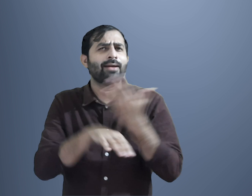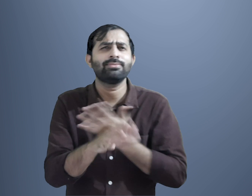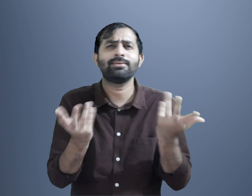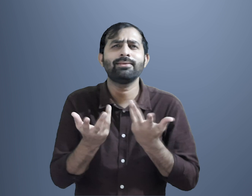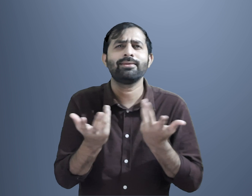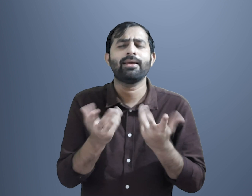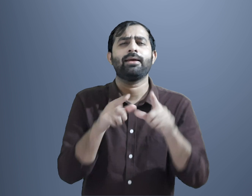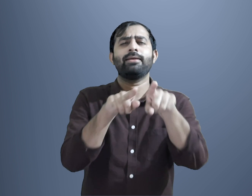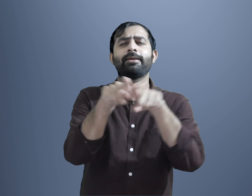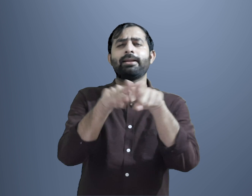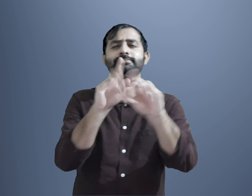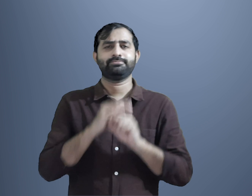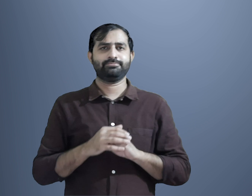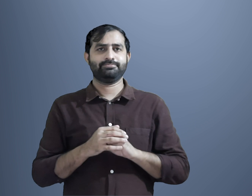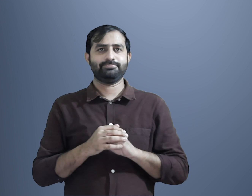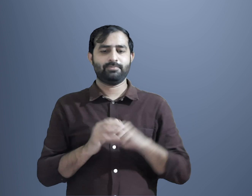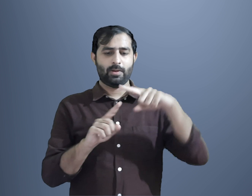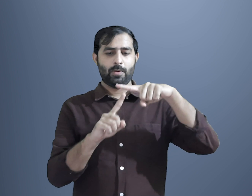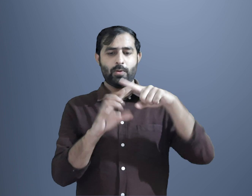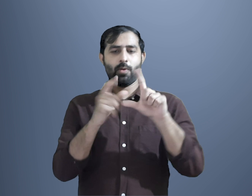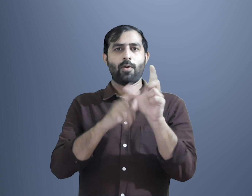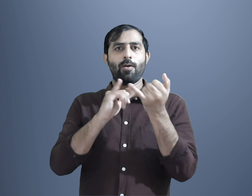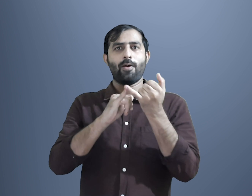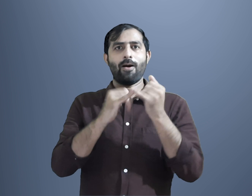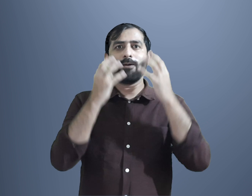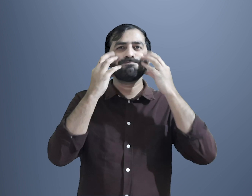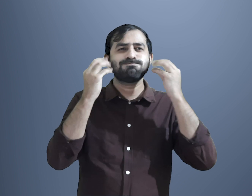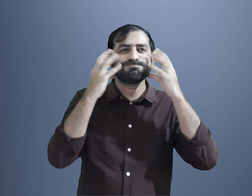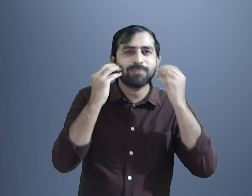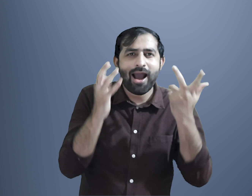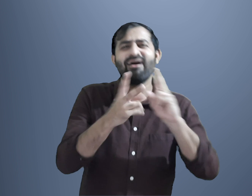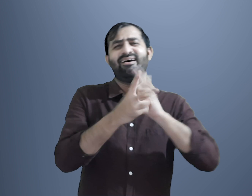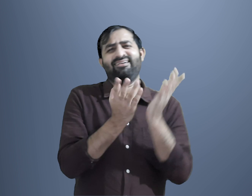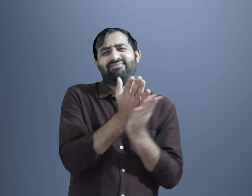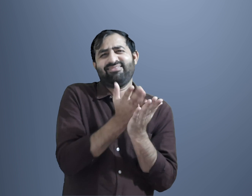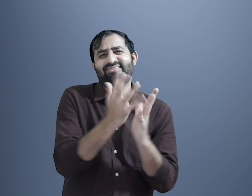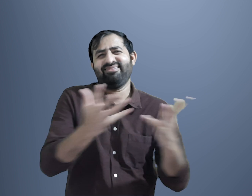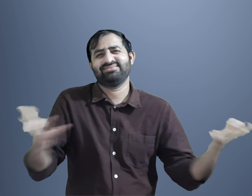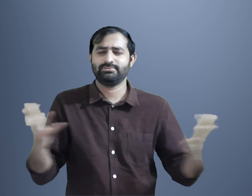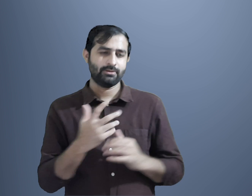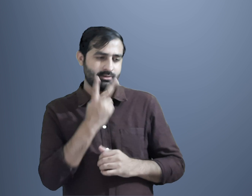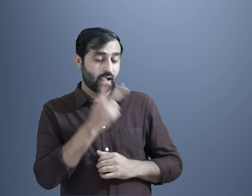Language that is used in social interactions and to get along with others.